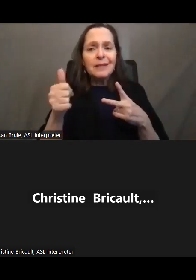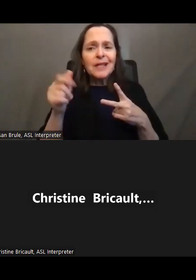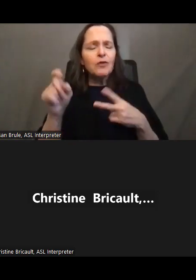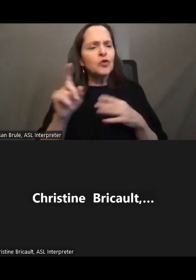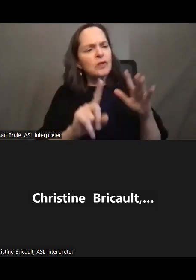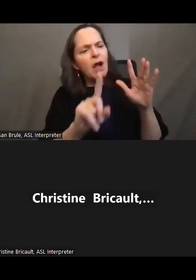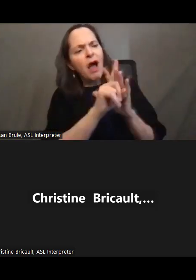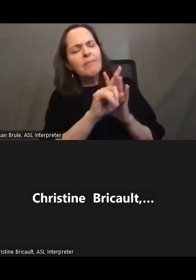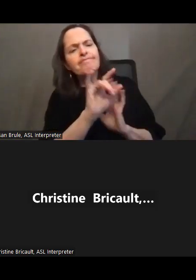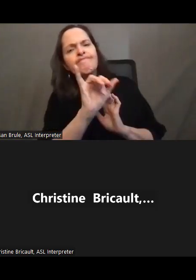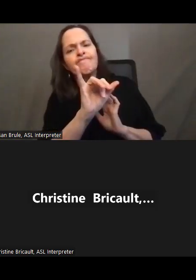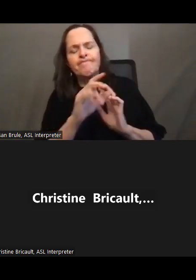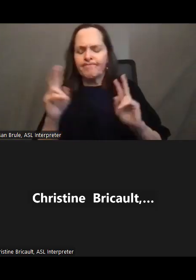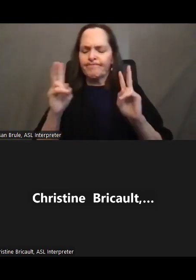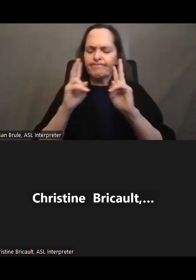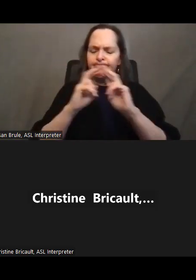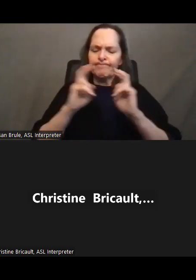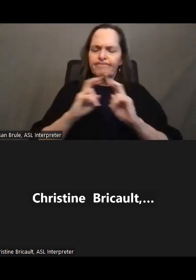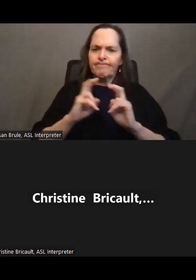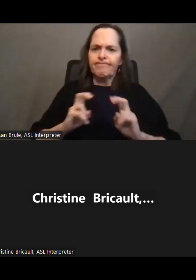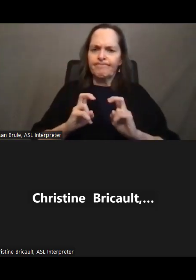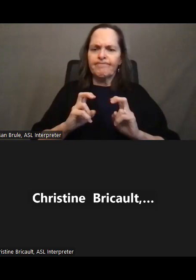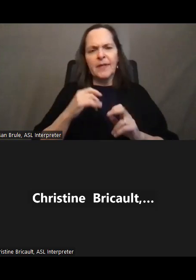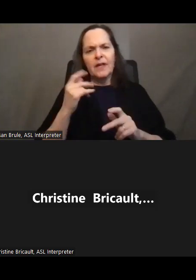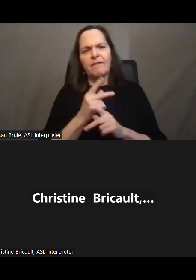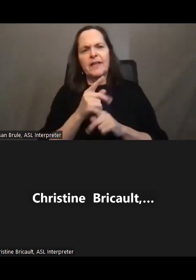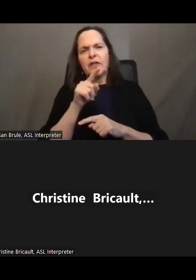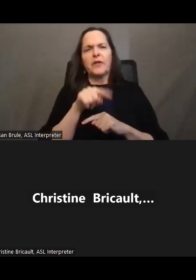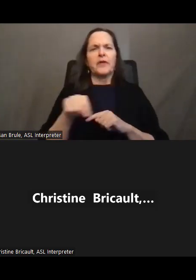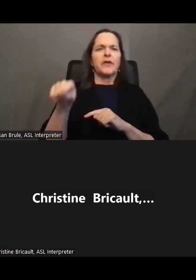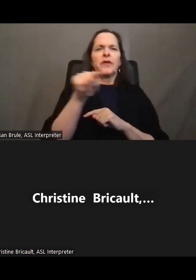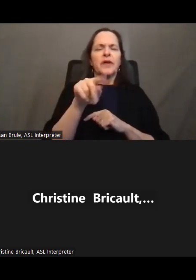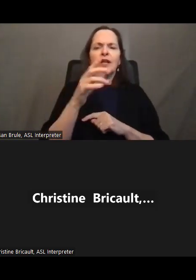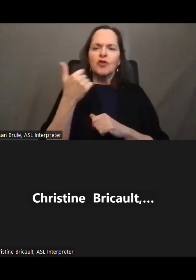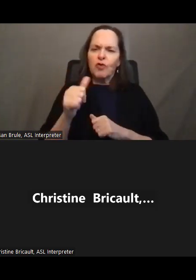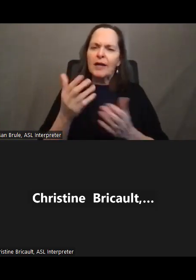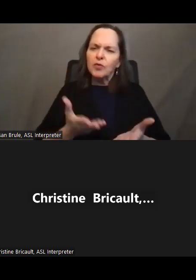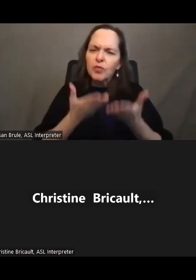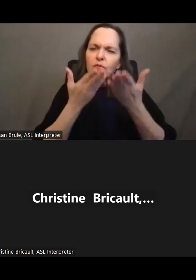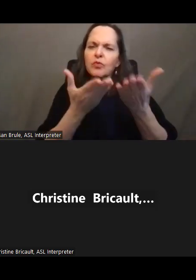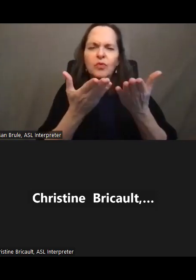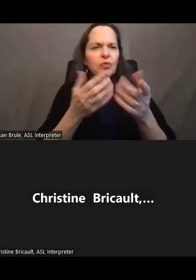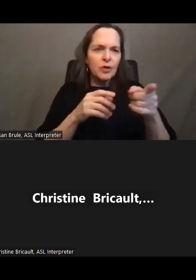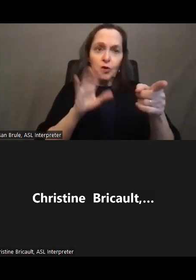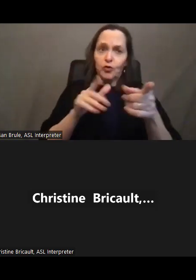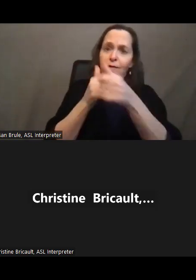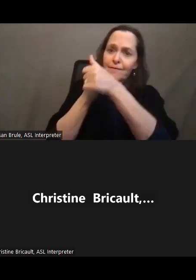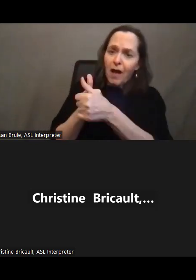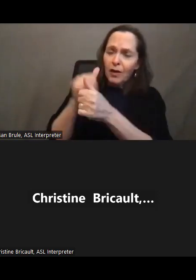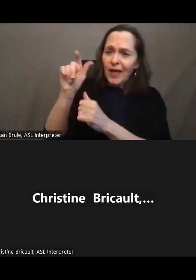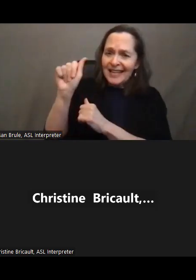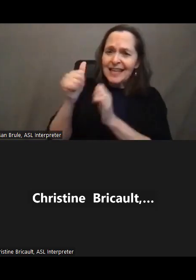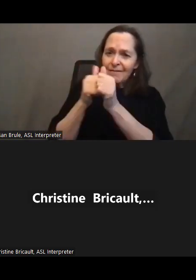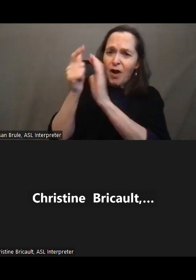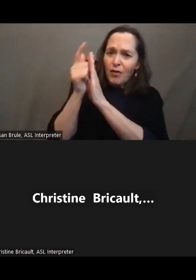of advise the municipality on their obligations under the ADA, and engage in a meaningful interactive process